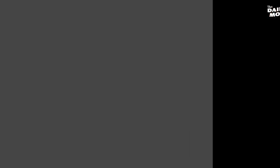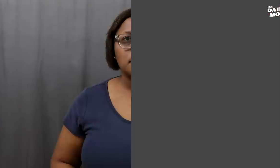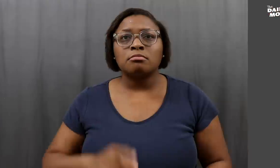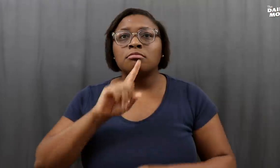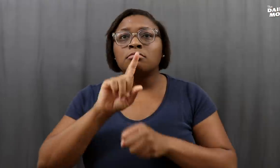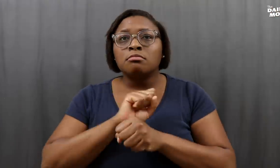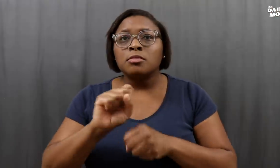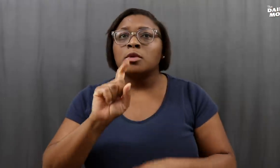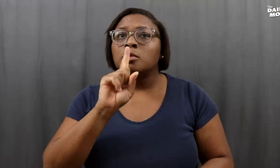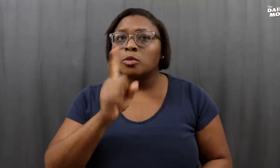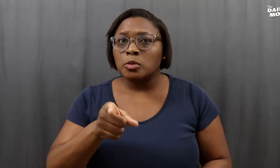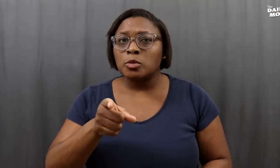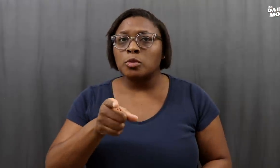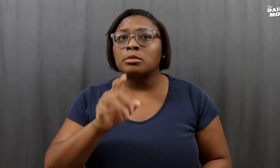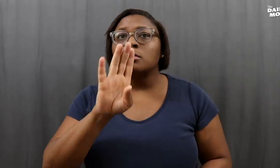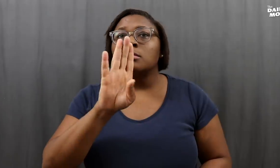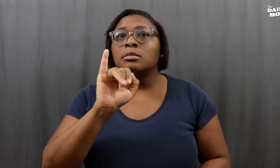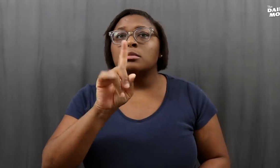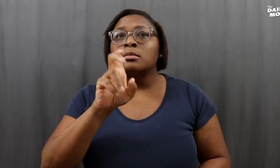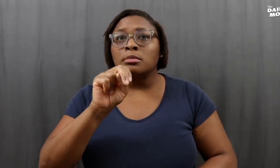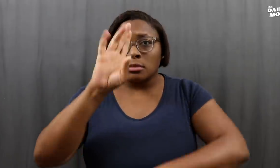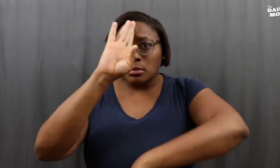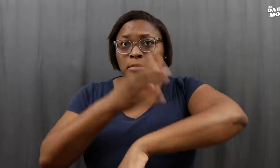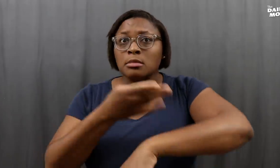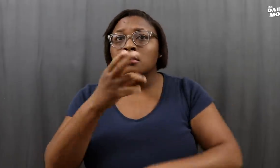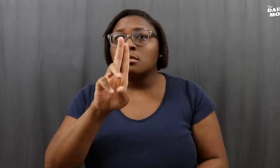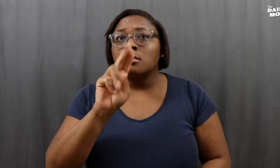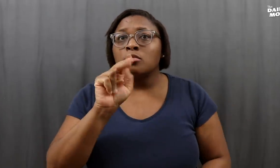It is a fact that Biden's son, Hunter,